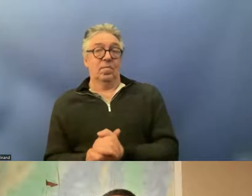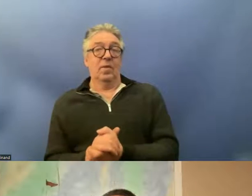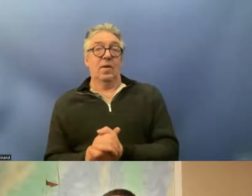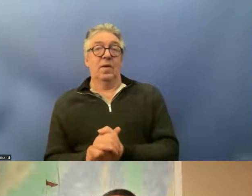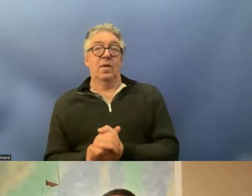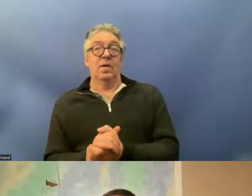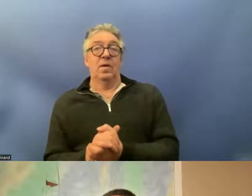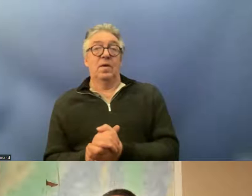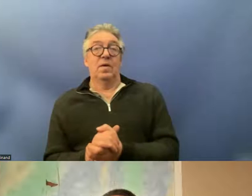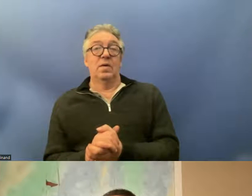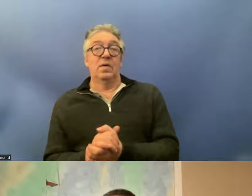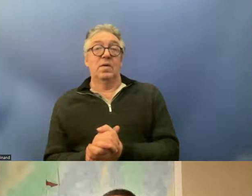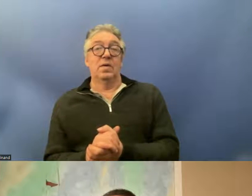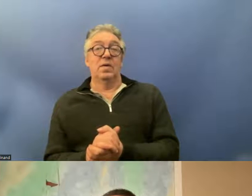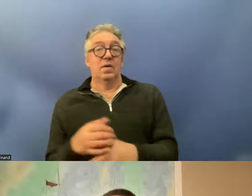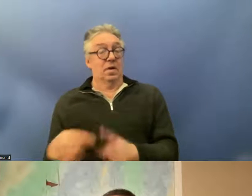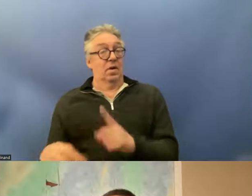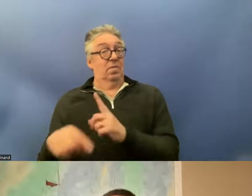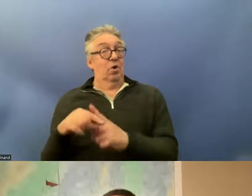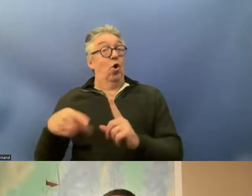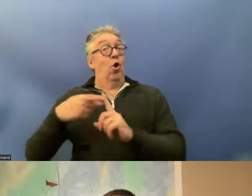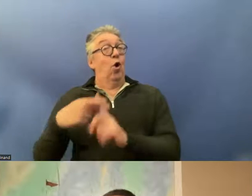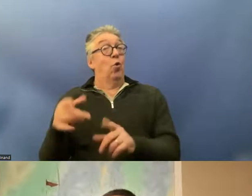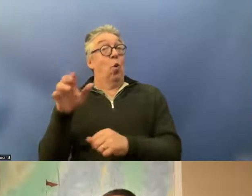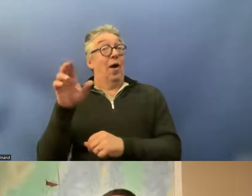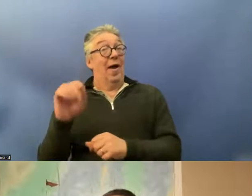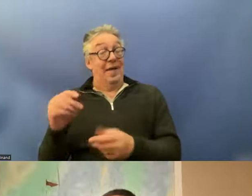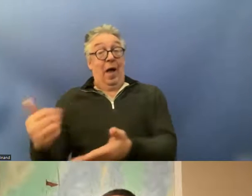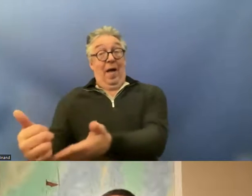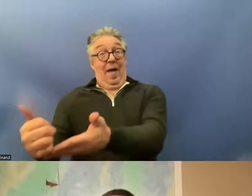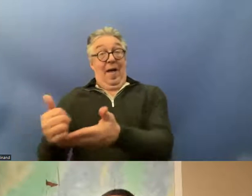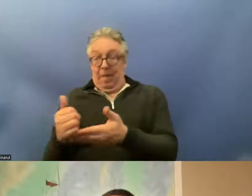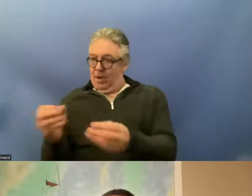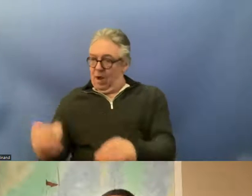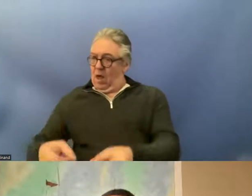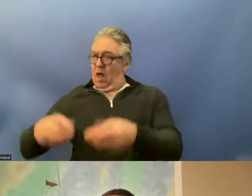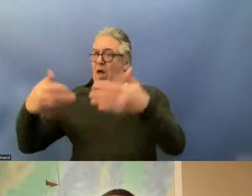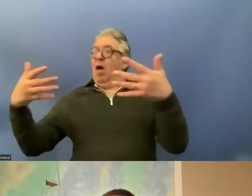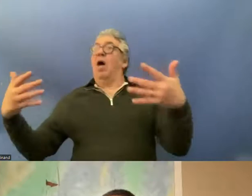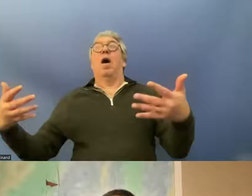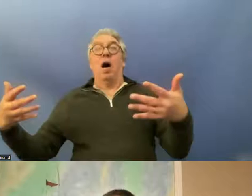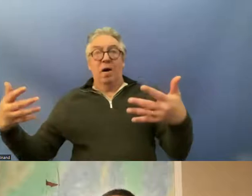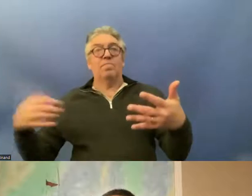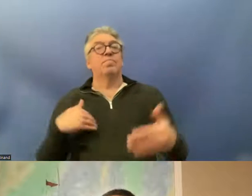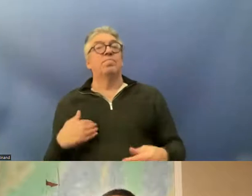by use of this toolkit, in terms of strengthening our engagement through this agenda and at the same time,